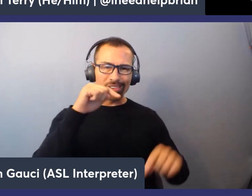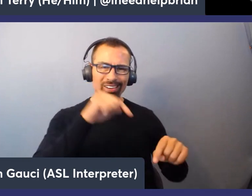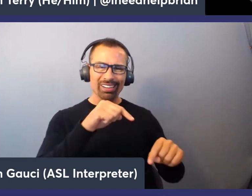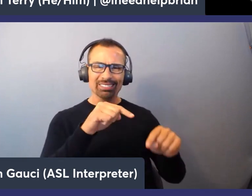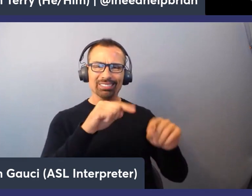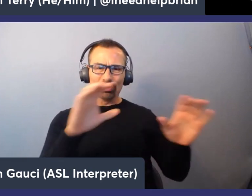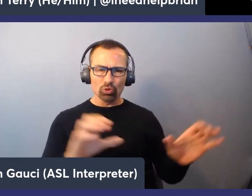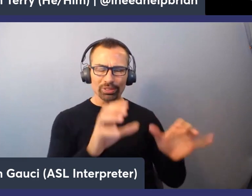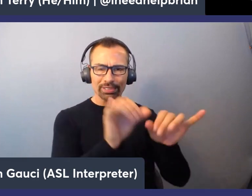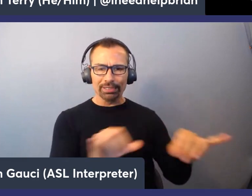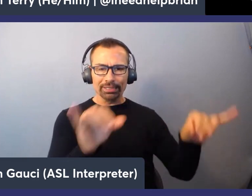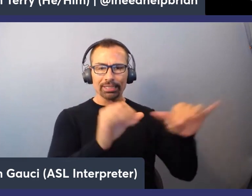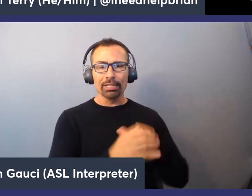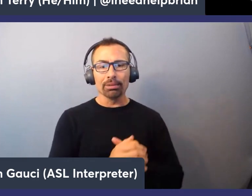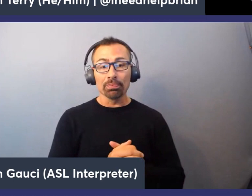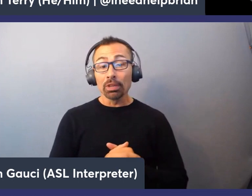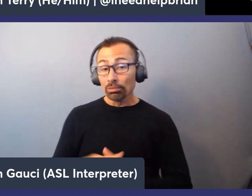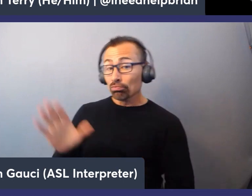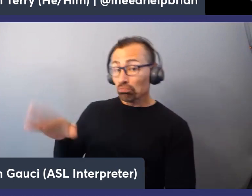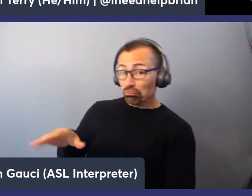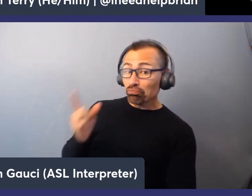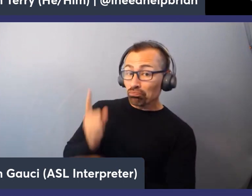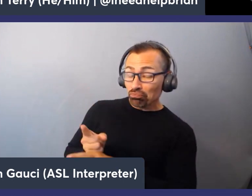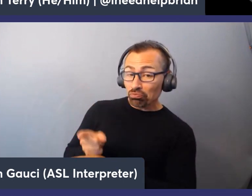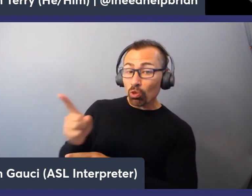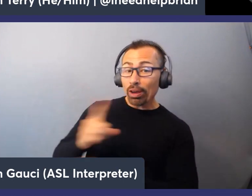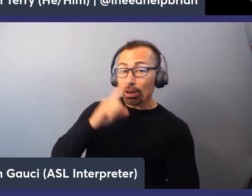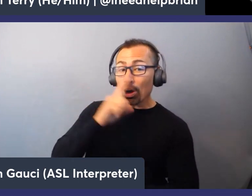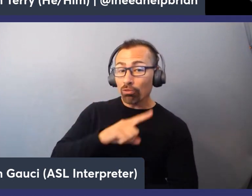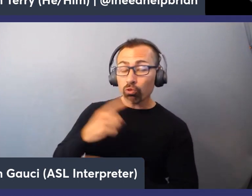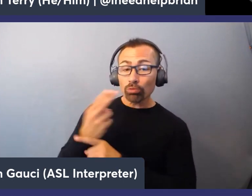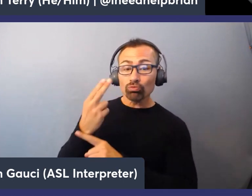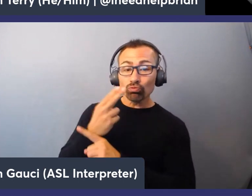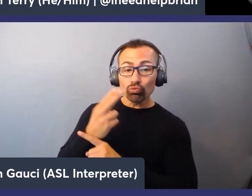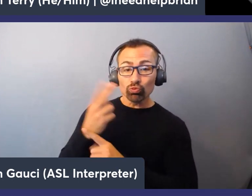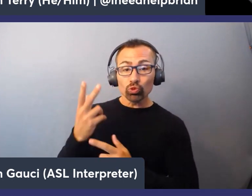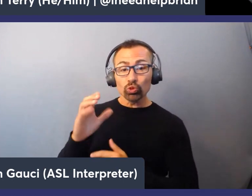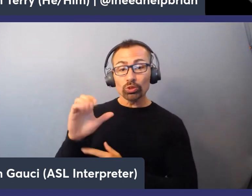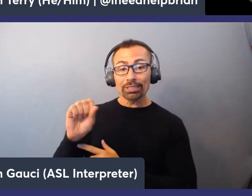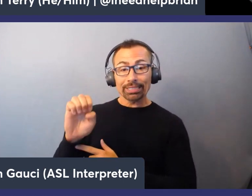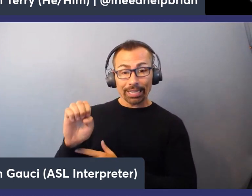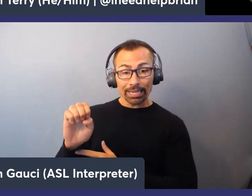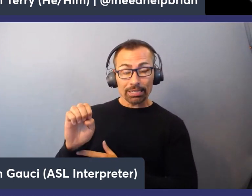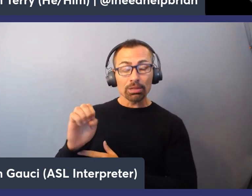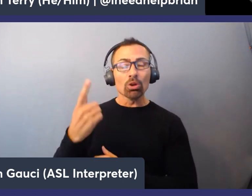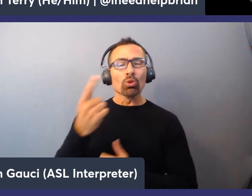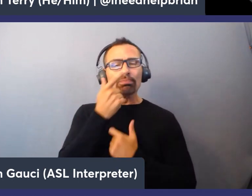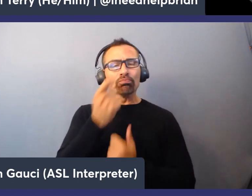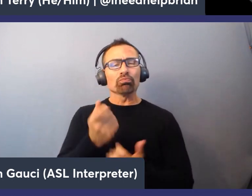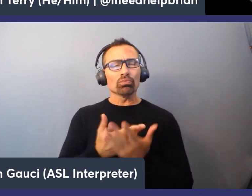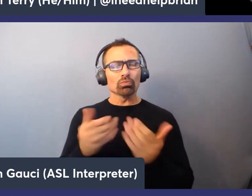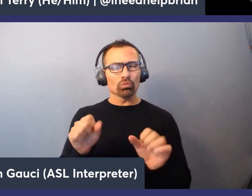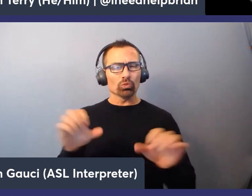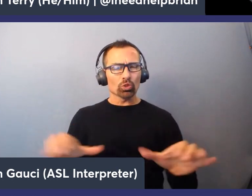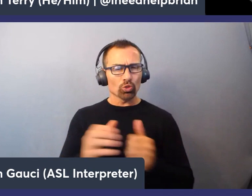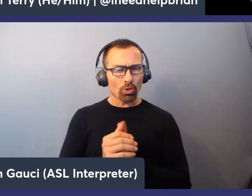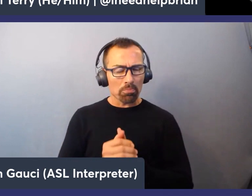one of the interesting things you can do there is you start to be able to gain insight around essentially the ability